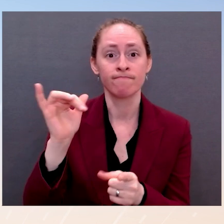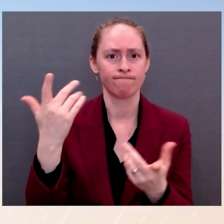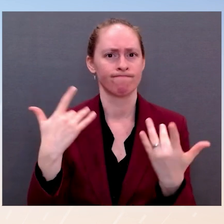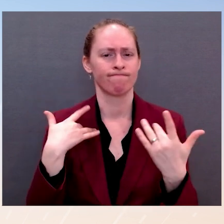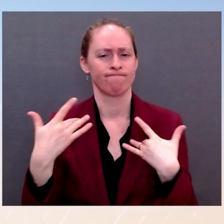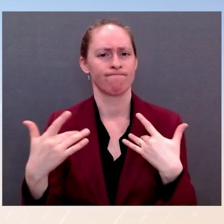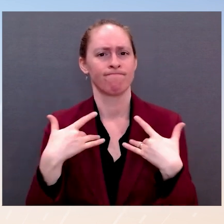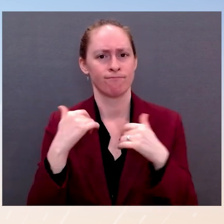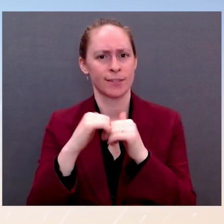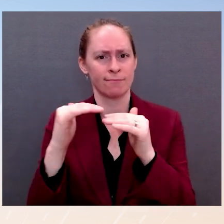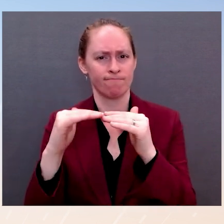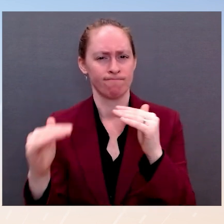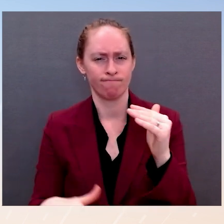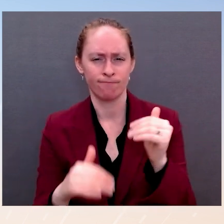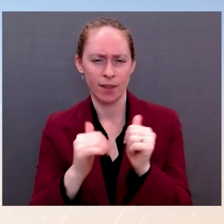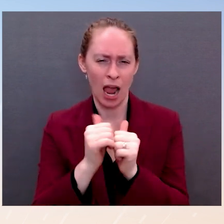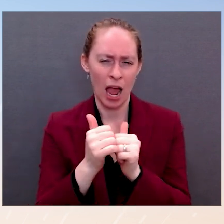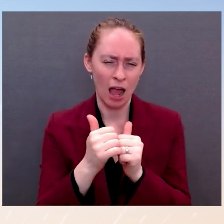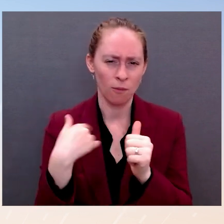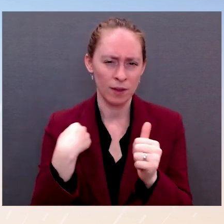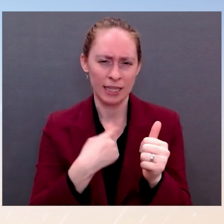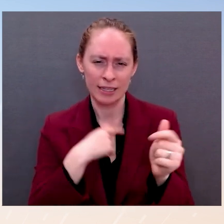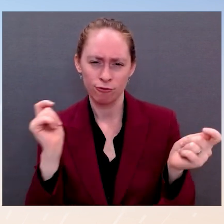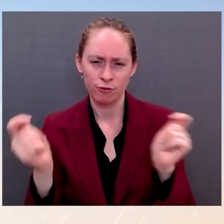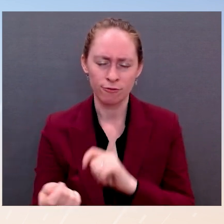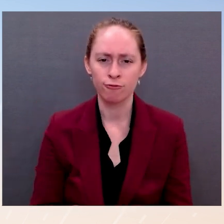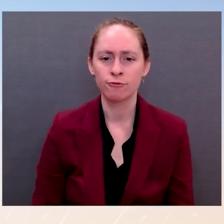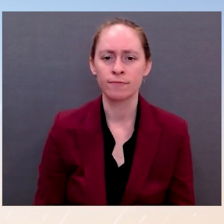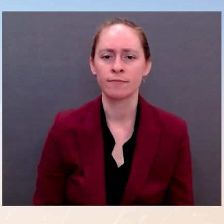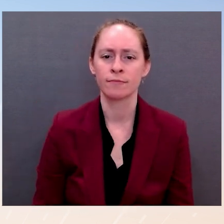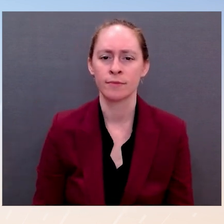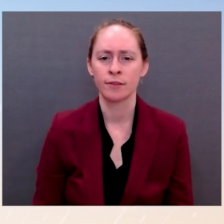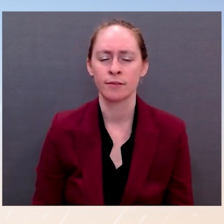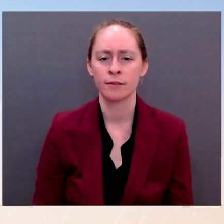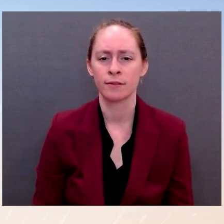It's the baseline to be able to live a life to get educated,